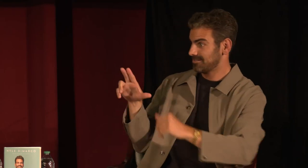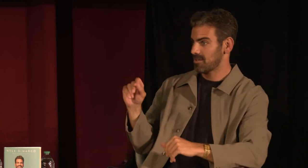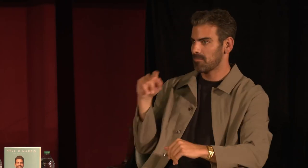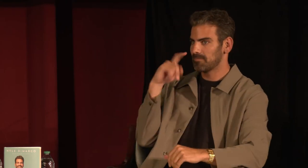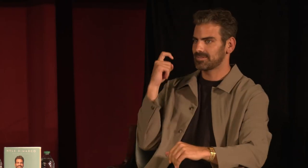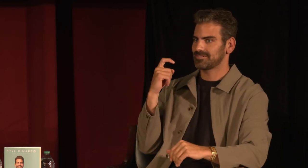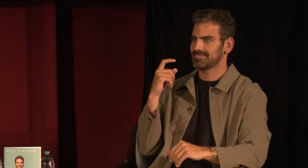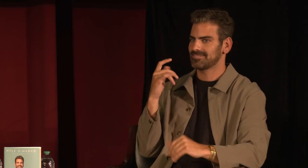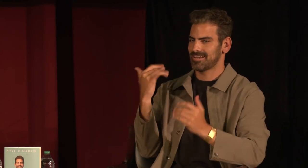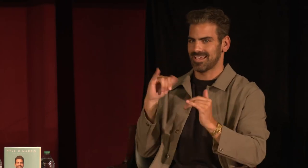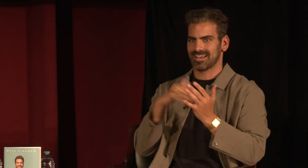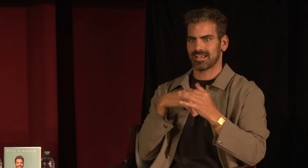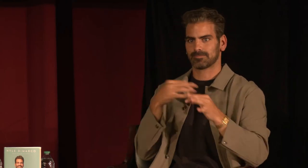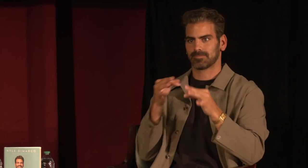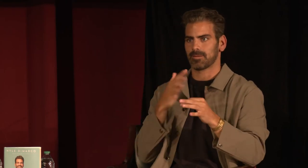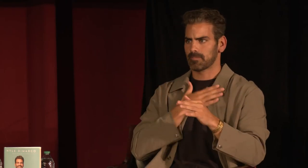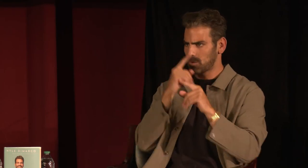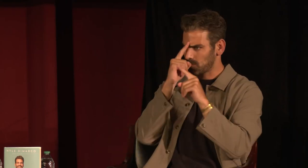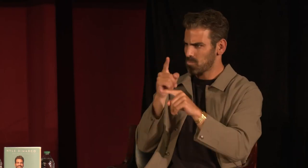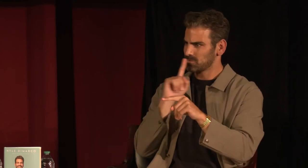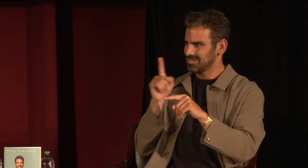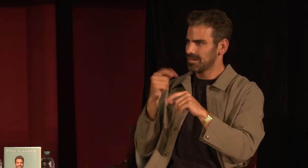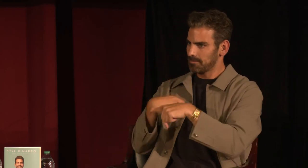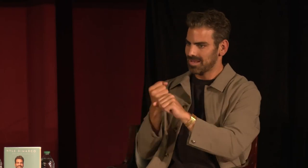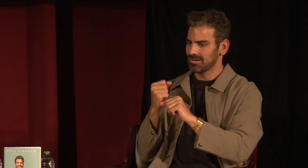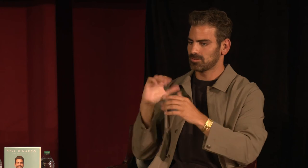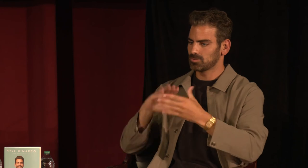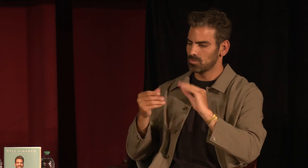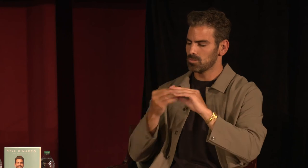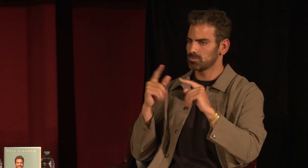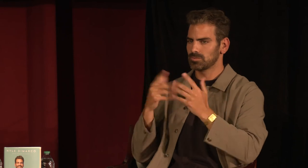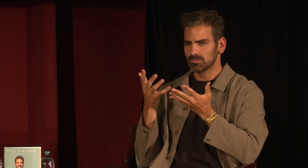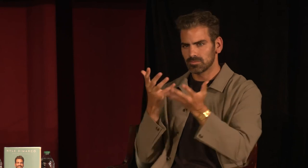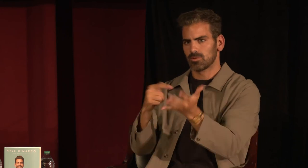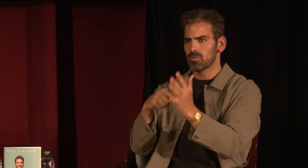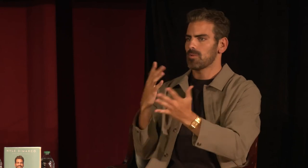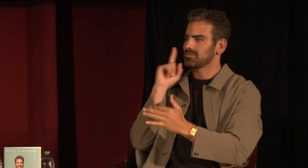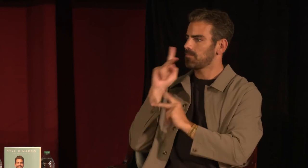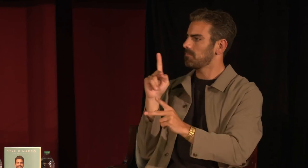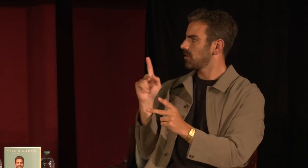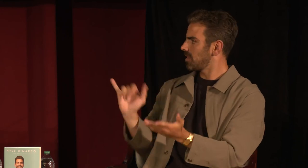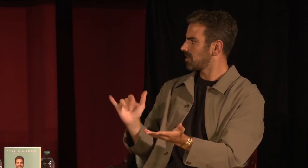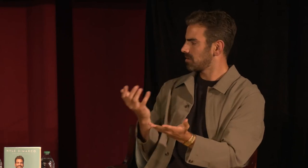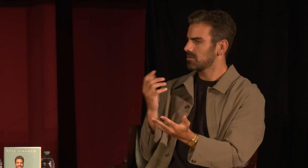Honestly, no, I've talked about this before, but in making Deaf content, my goal